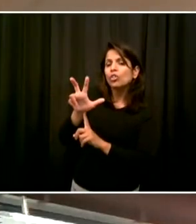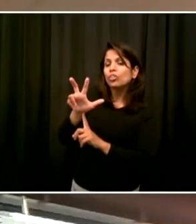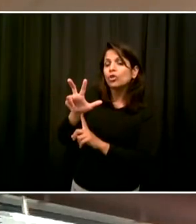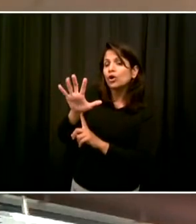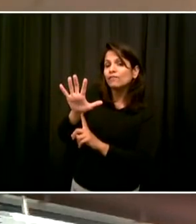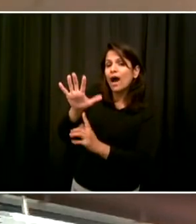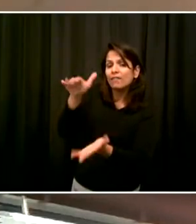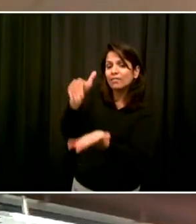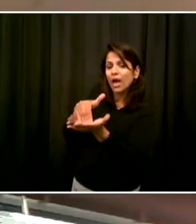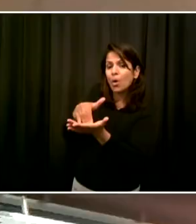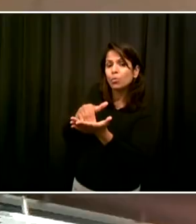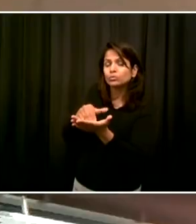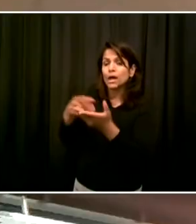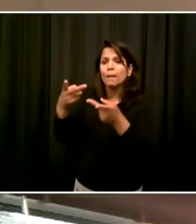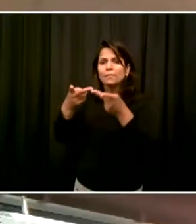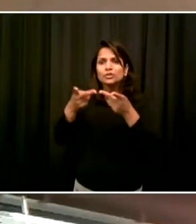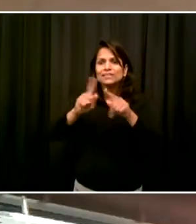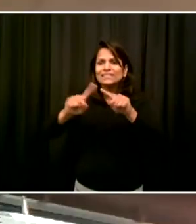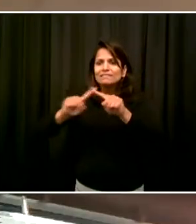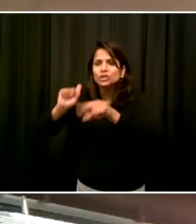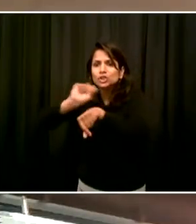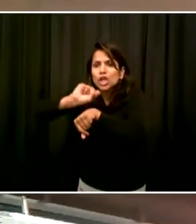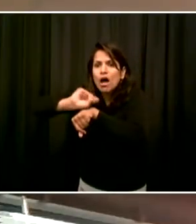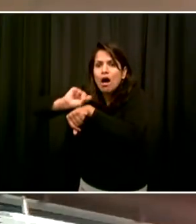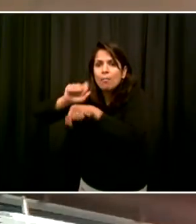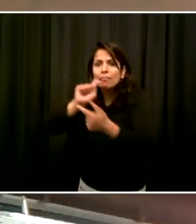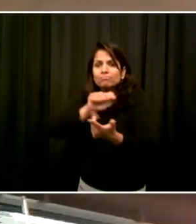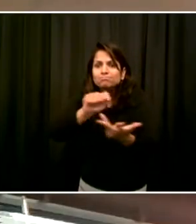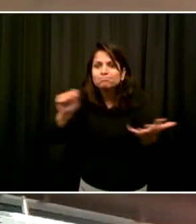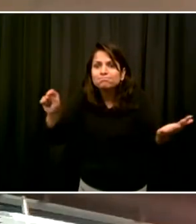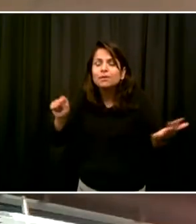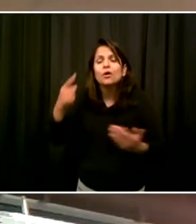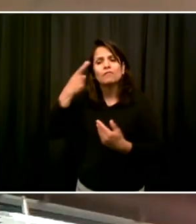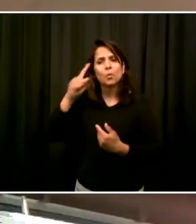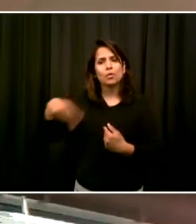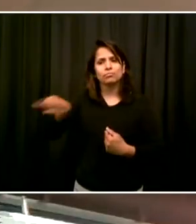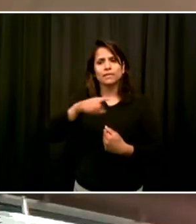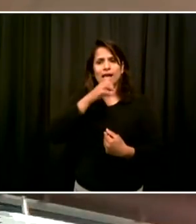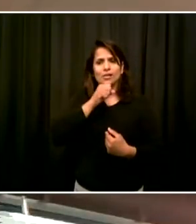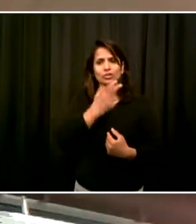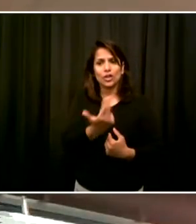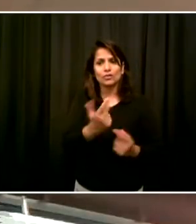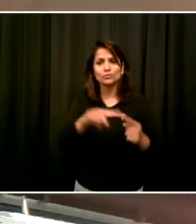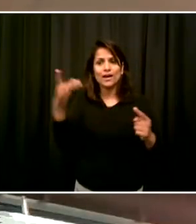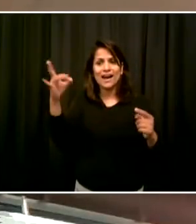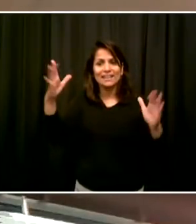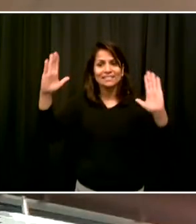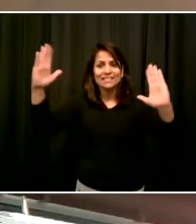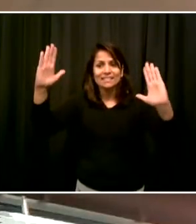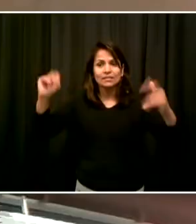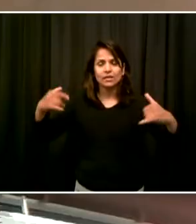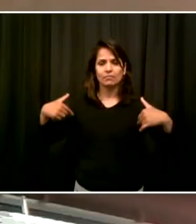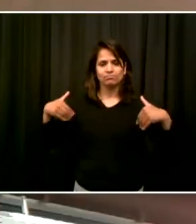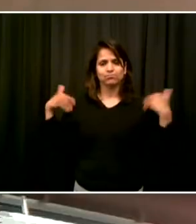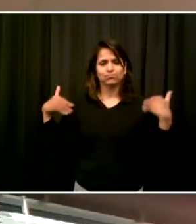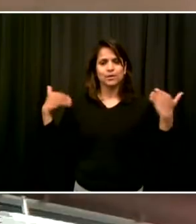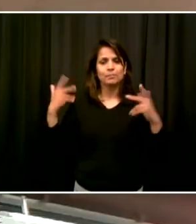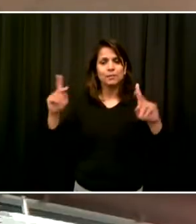SUMMER CAMPS ARE THEN, WE HAVE OUR SOCIAL DISTANCING